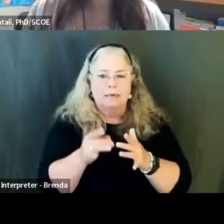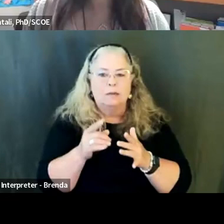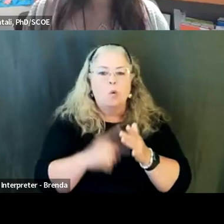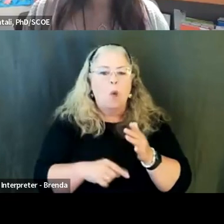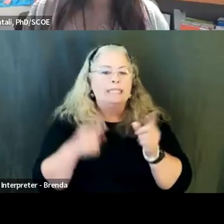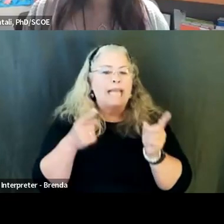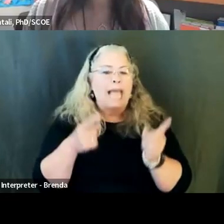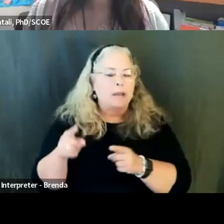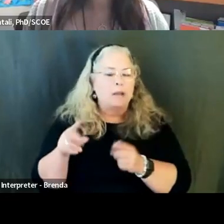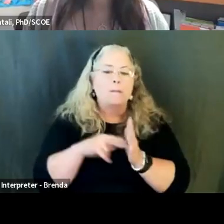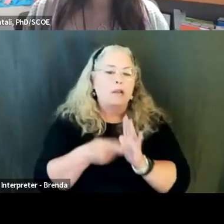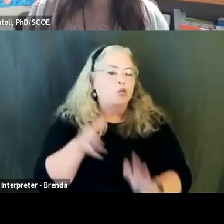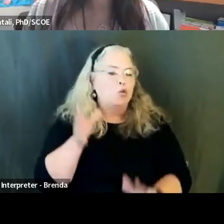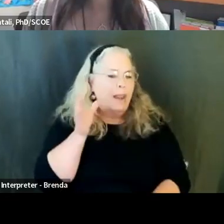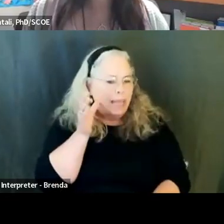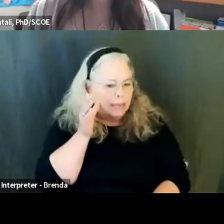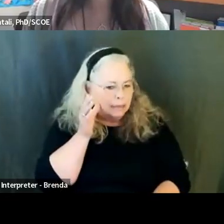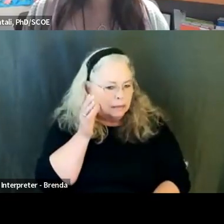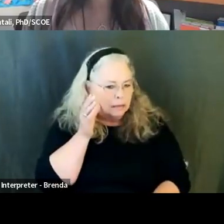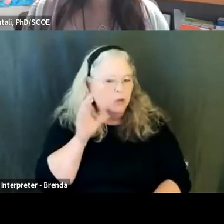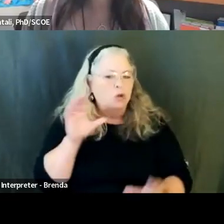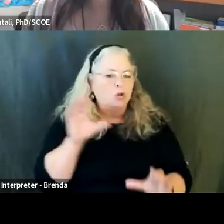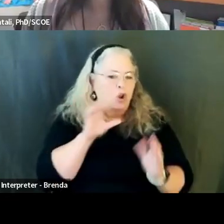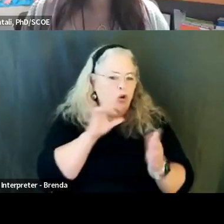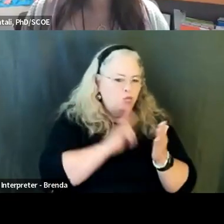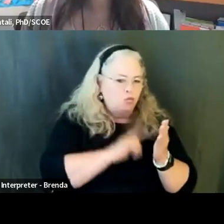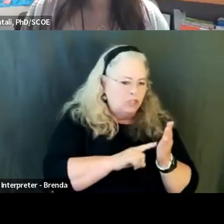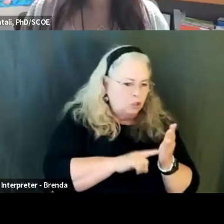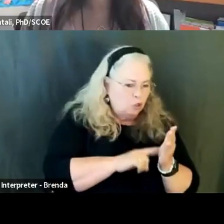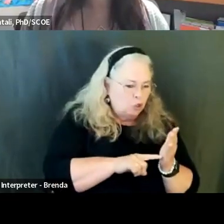means that you're listening and then you're doing some research and then you're also